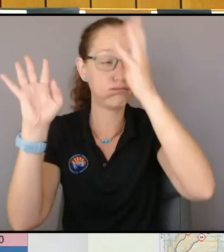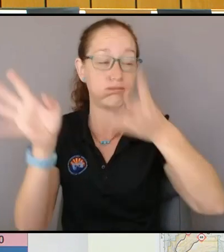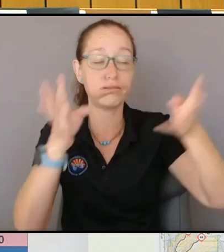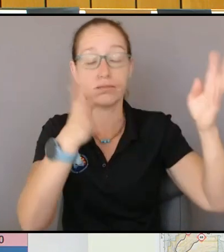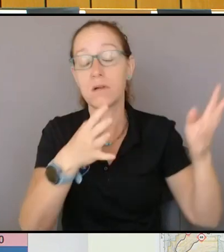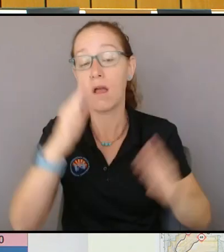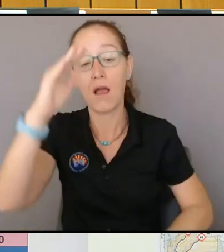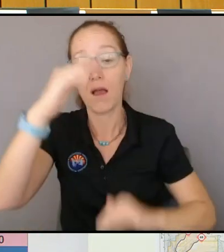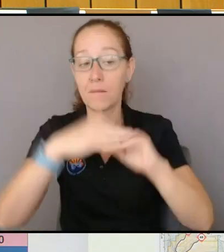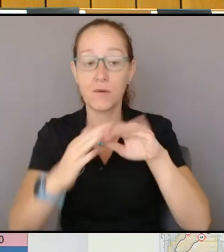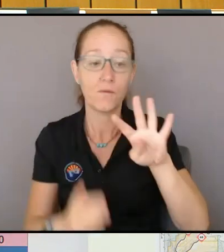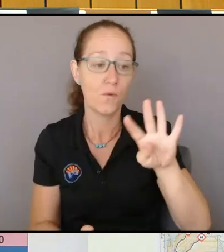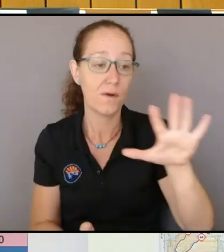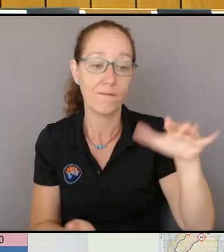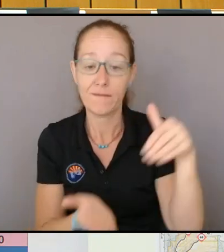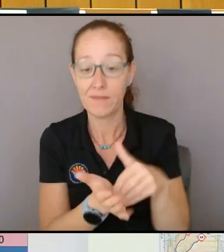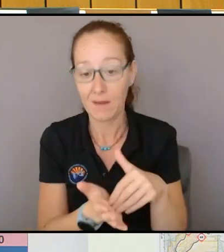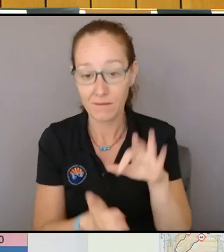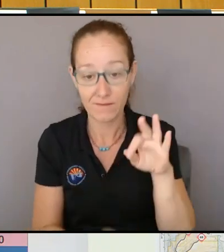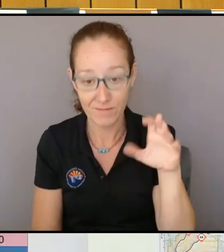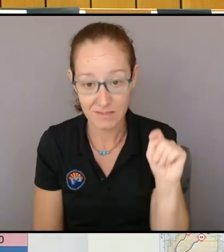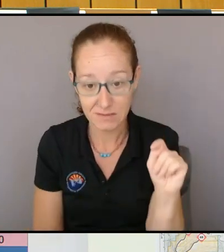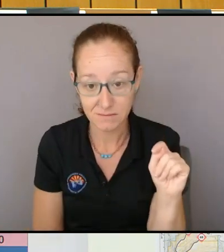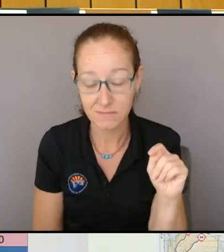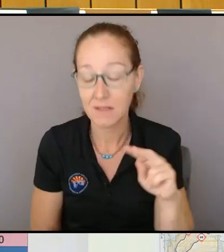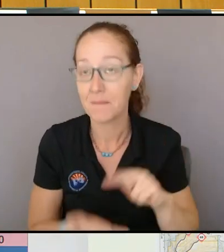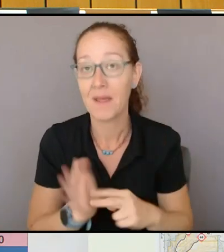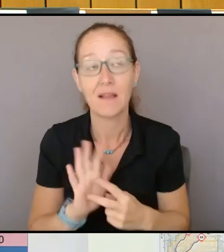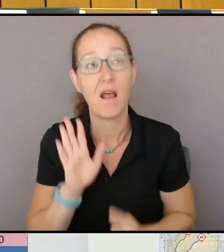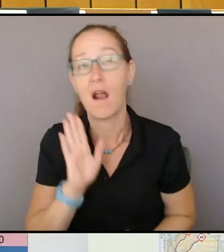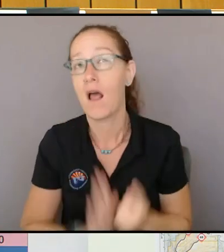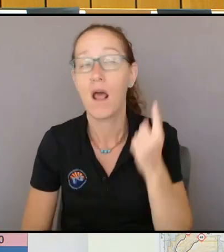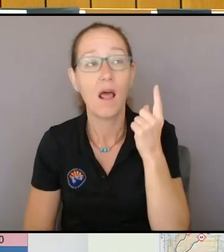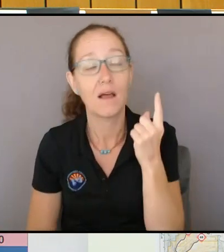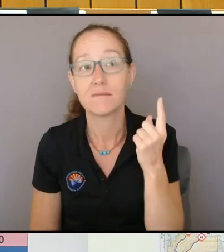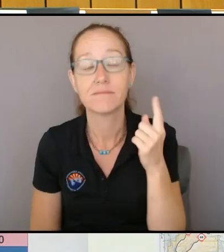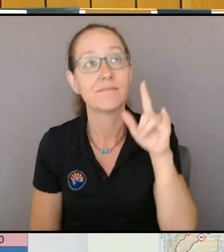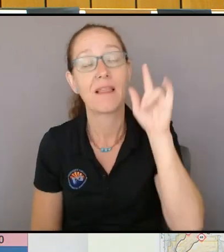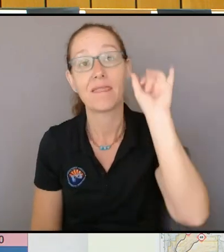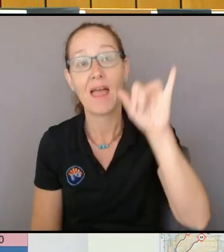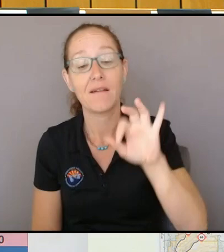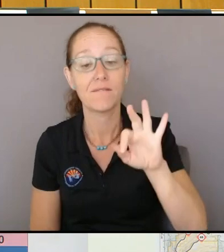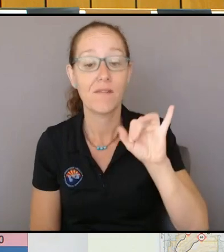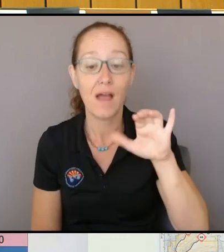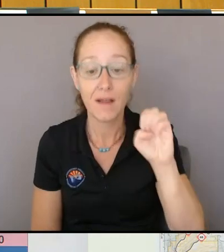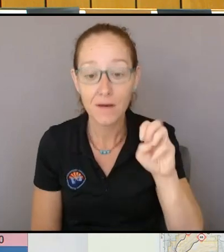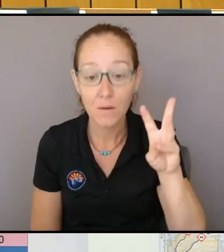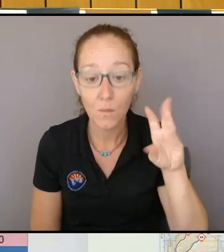watch flight because their cameras are great but they're, you know, they're not spy satellite